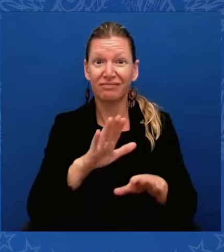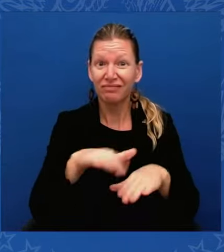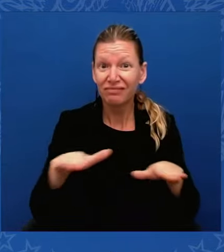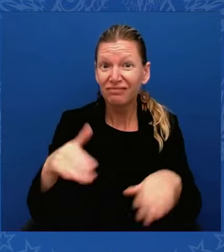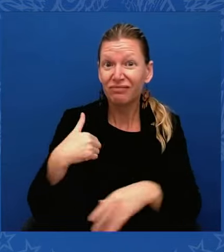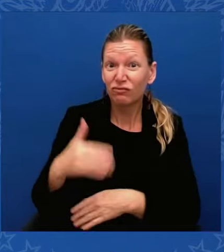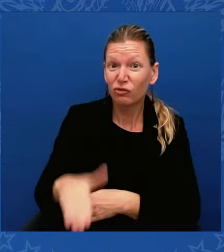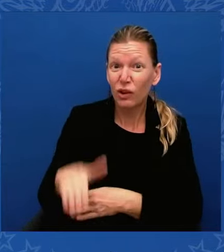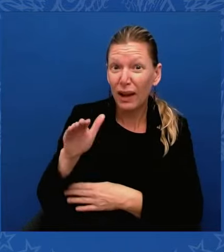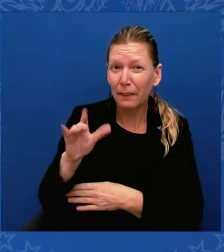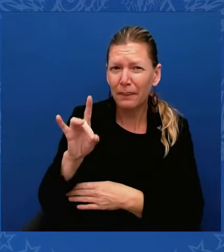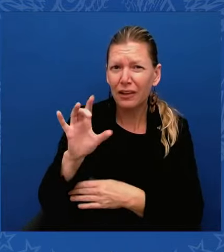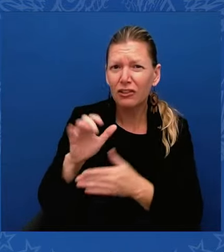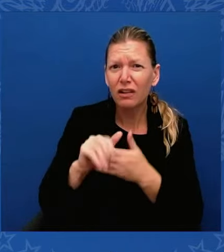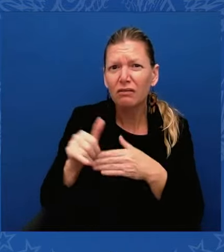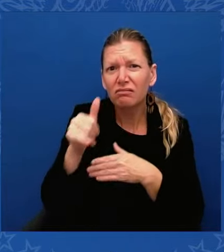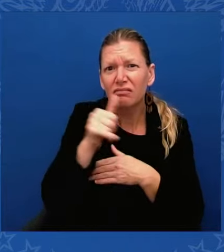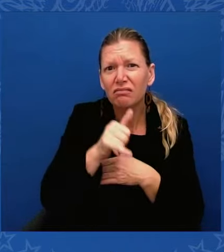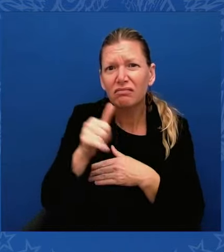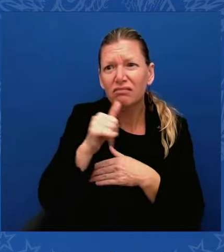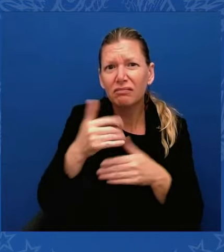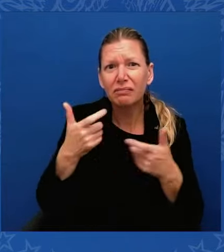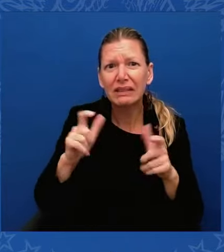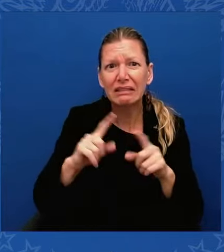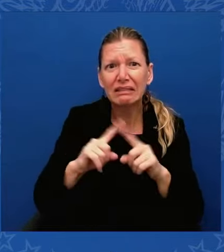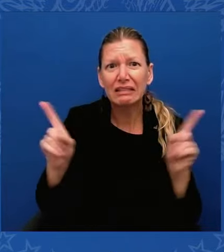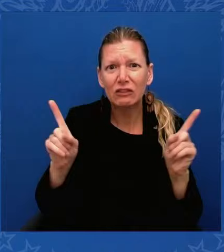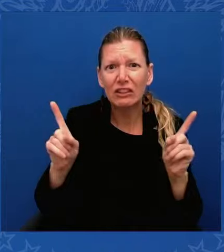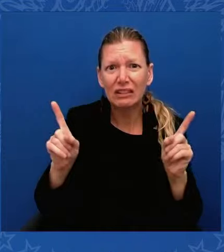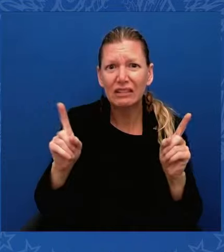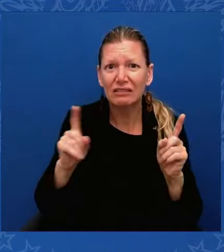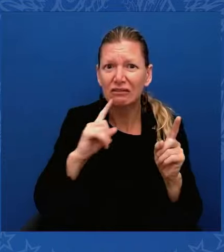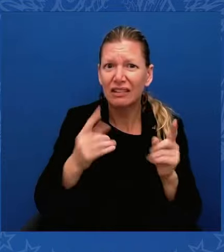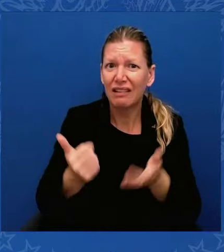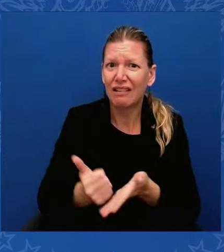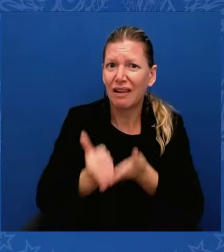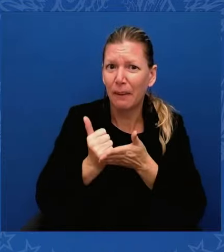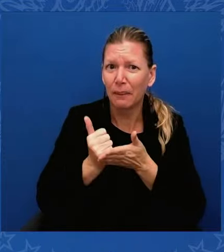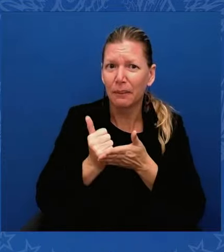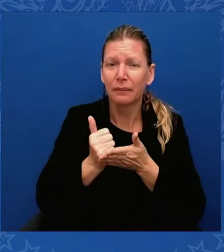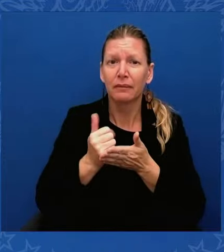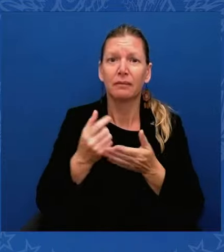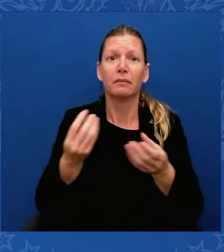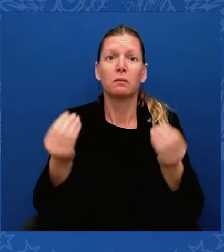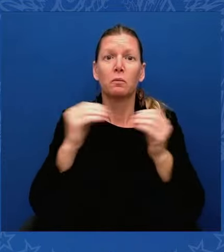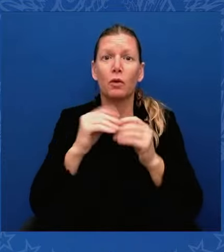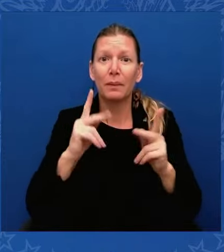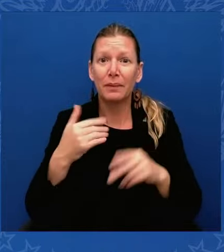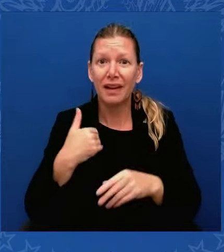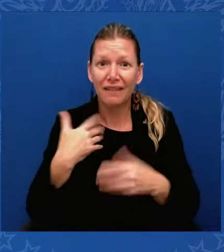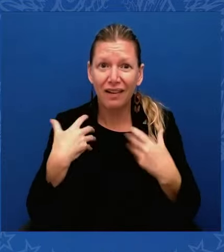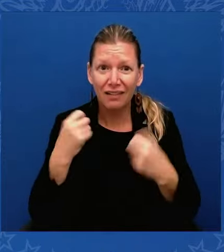and I'm proud that my administration announced DACA recipients will finally have access to health care through the Affordable Care Act.